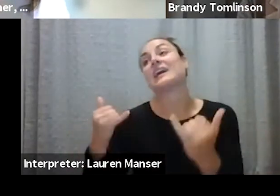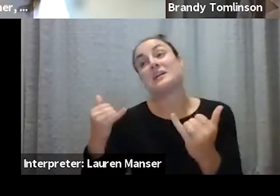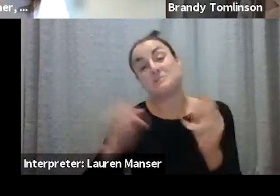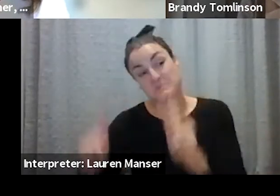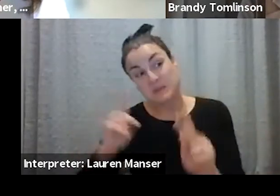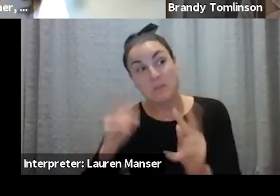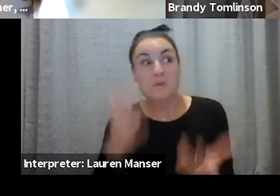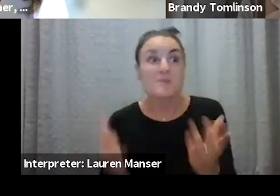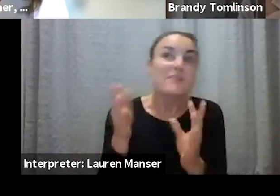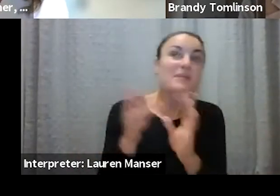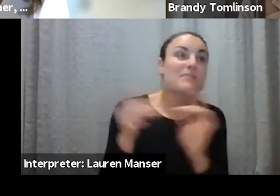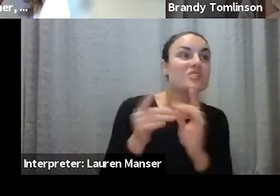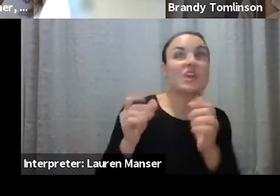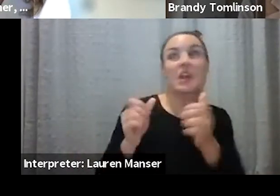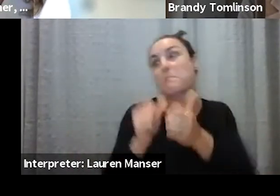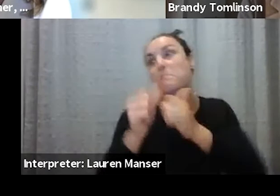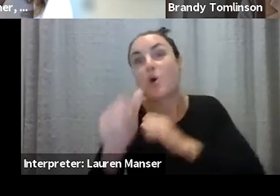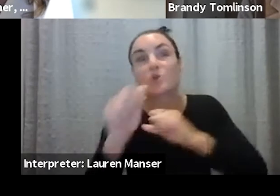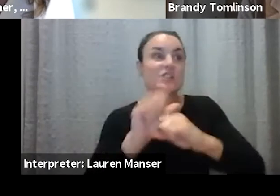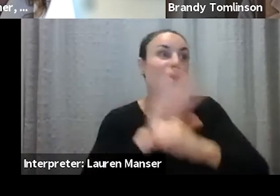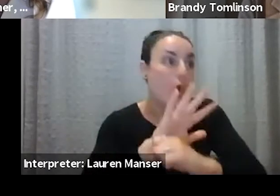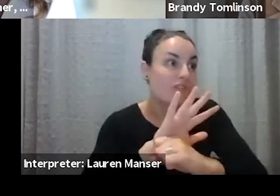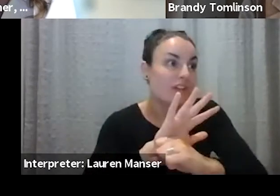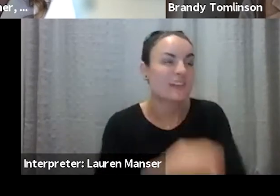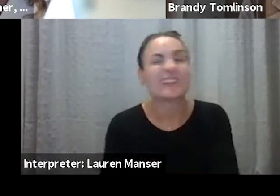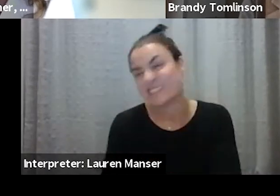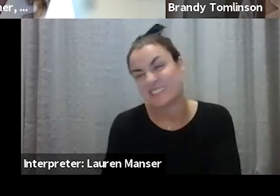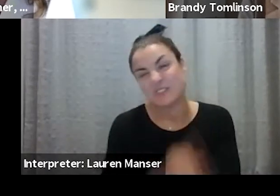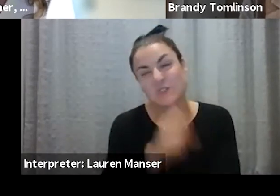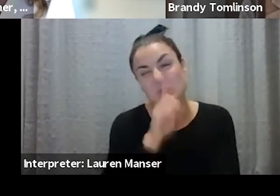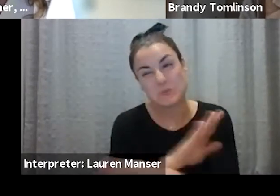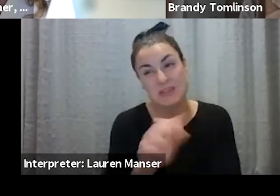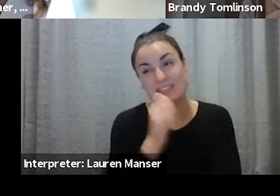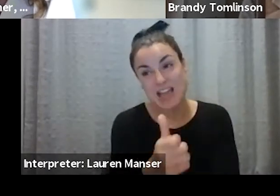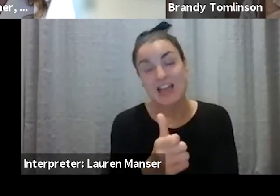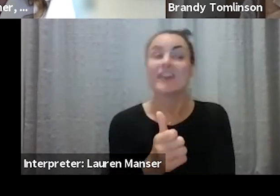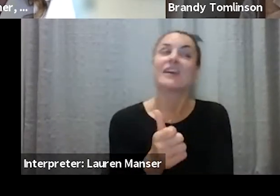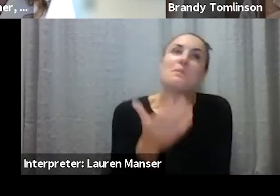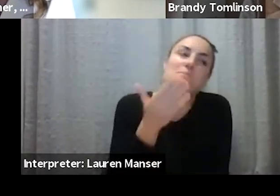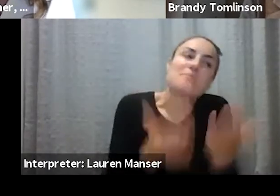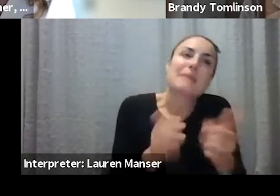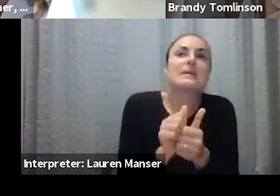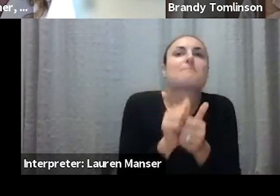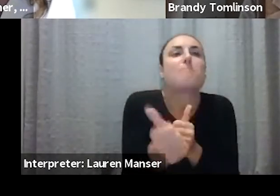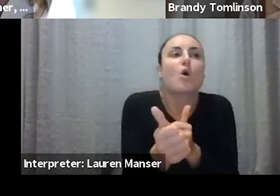We are post-shutdown or post-lockdown right now, but COVID is still very much in the news.